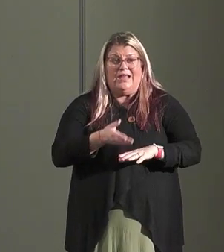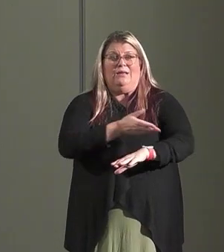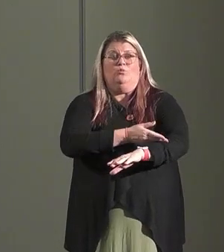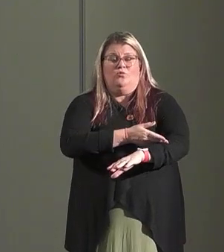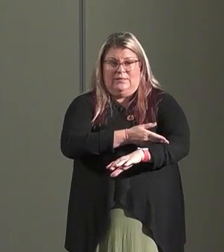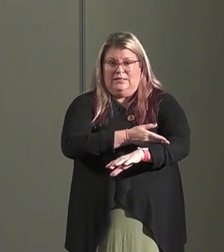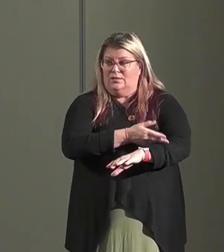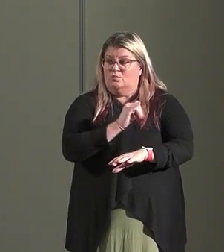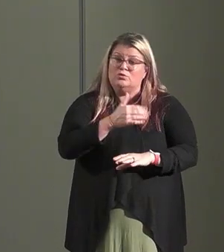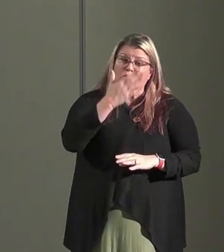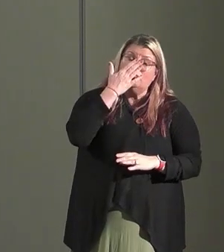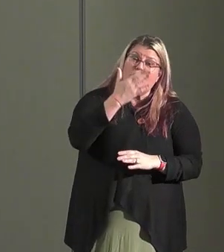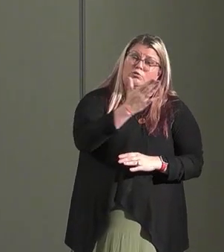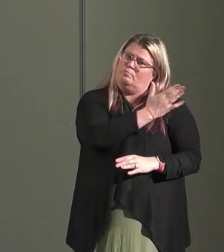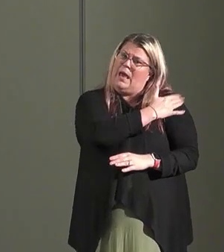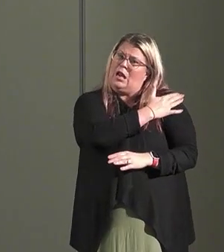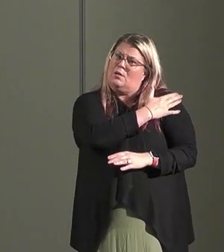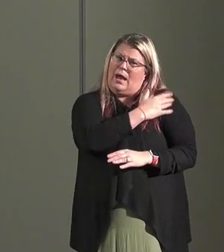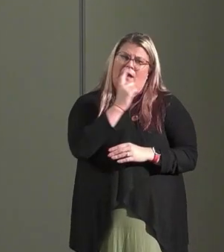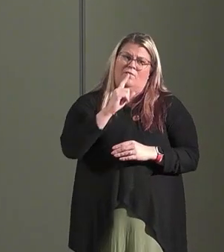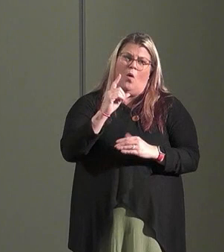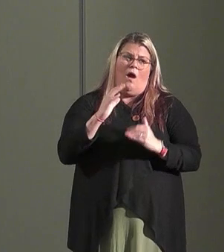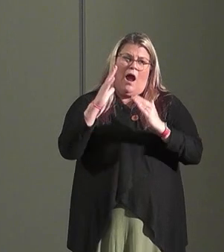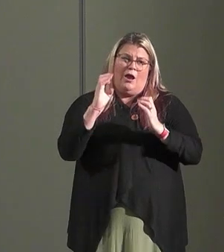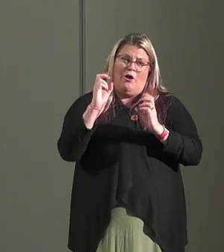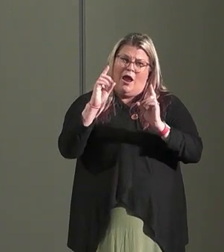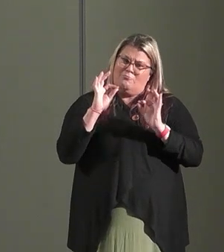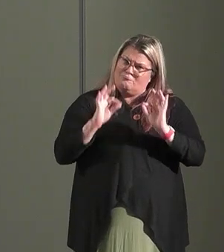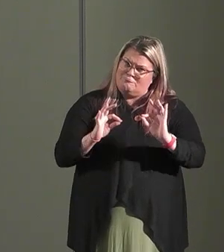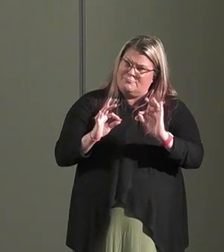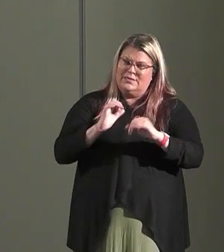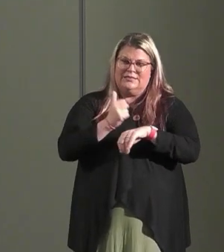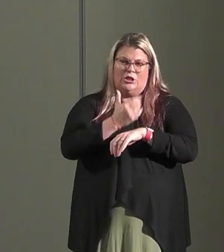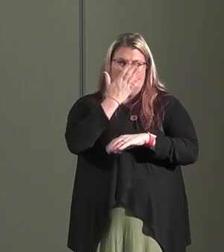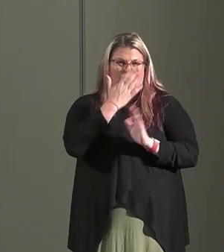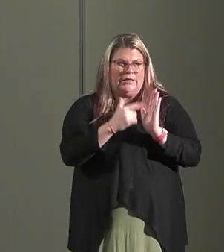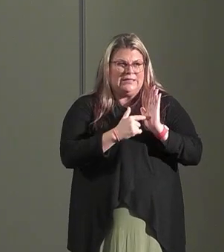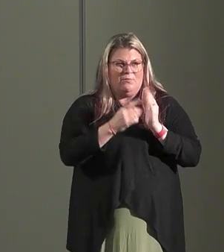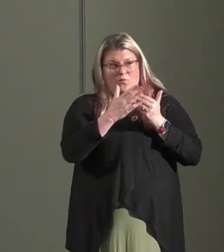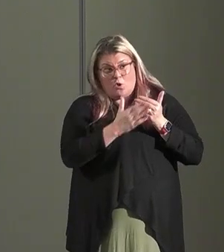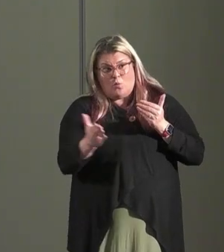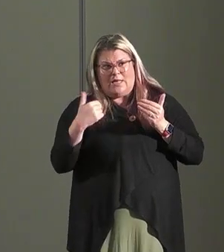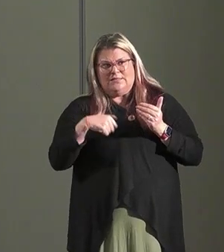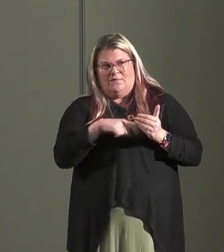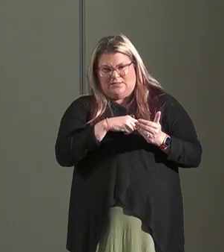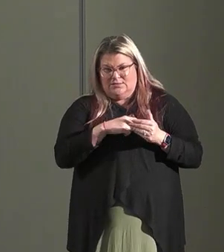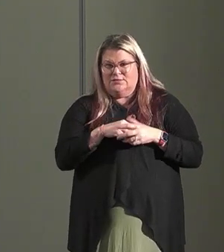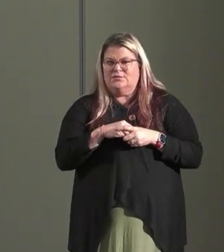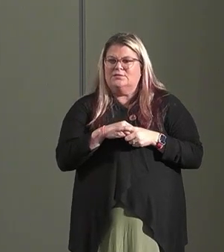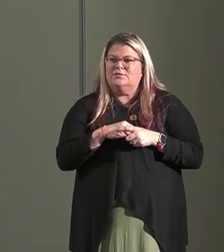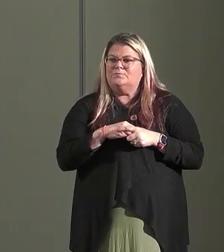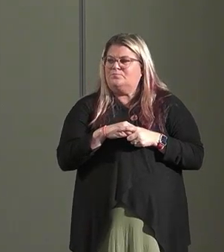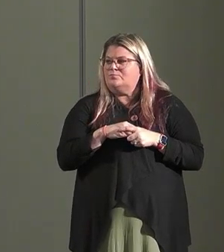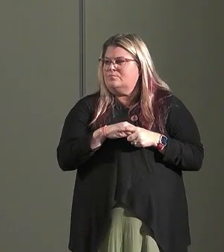is a good patent the back for higher ed that is a good example for the rest of us. Anything else